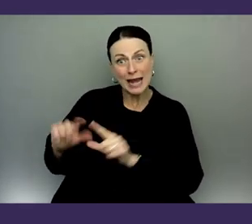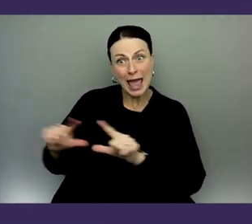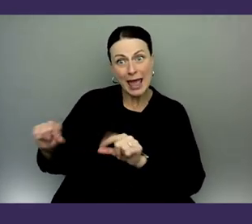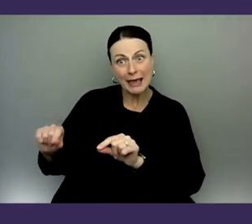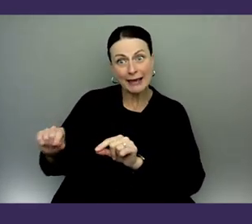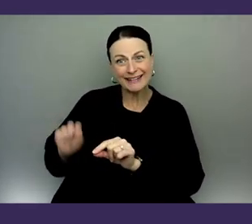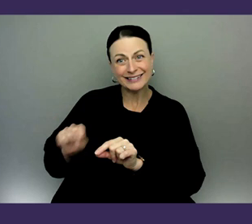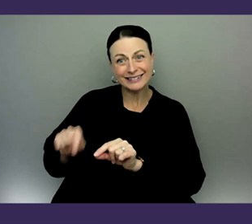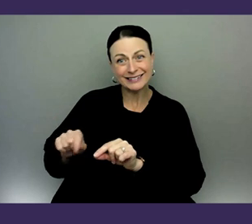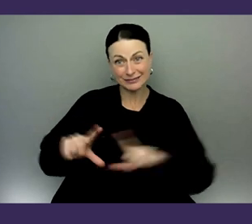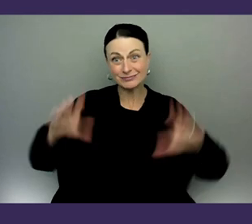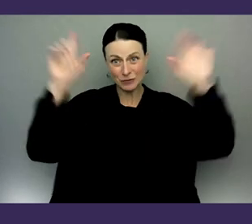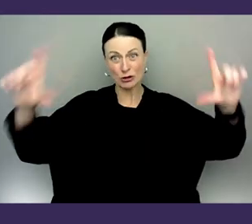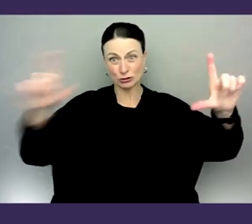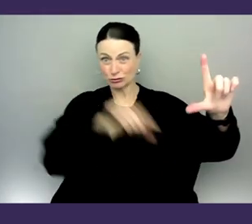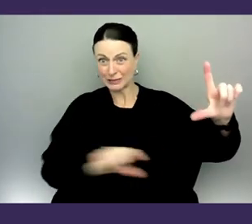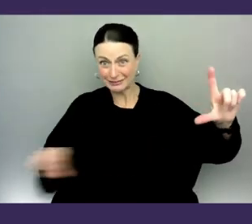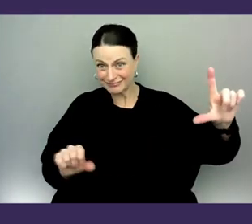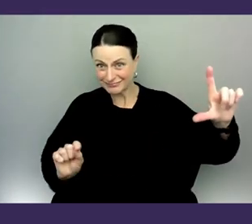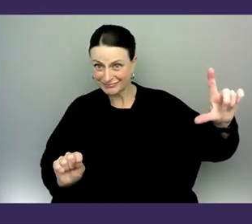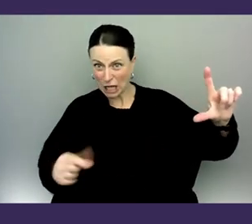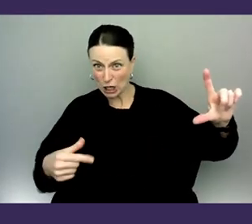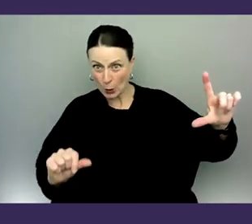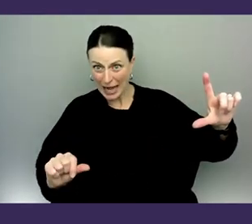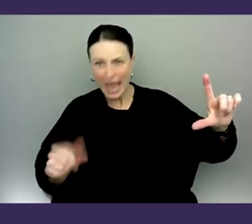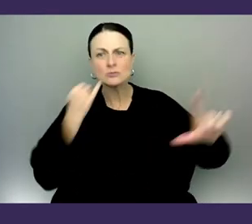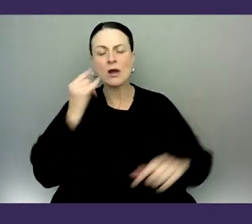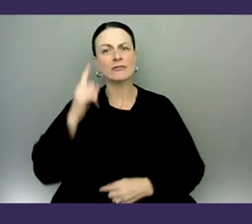So if you have questions throughout the webinar about the topic